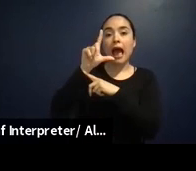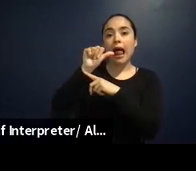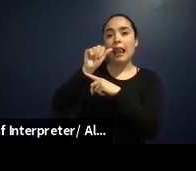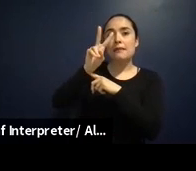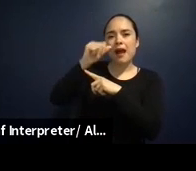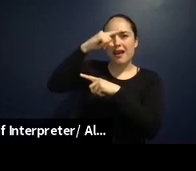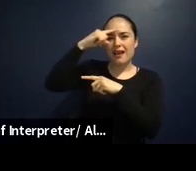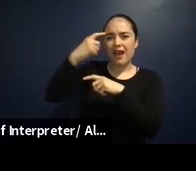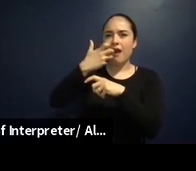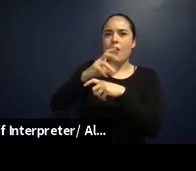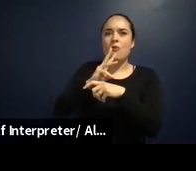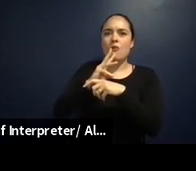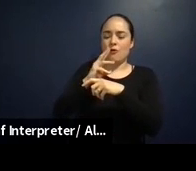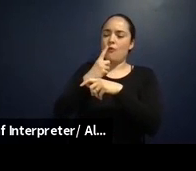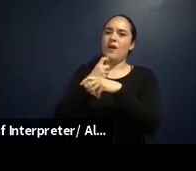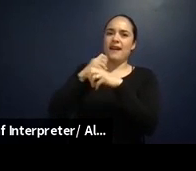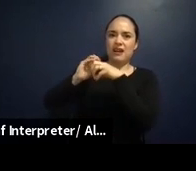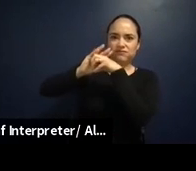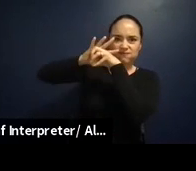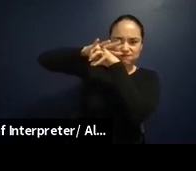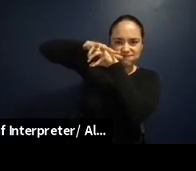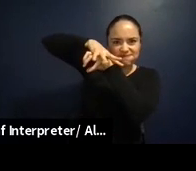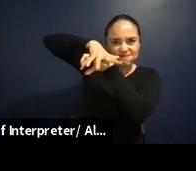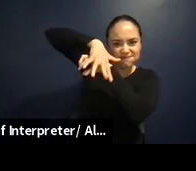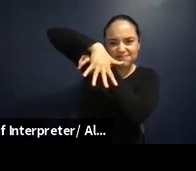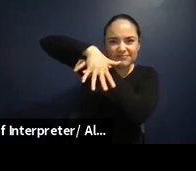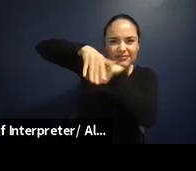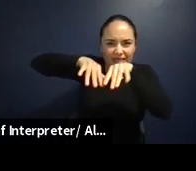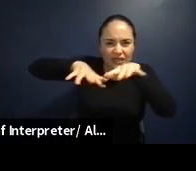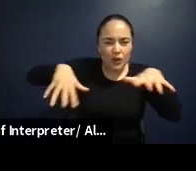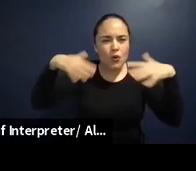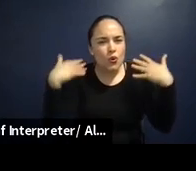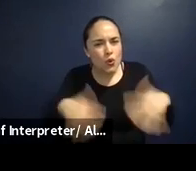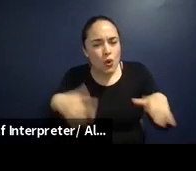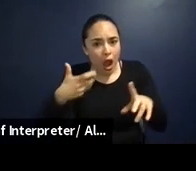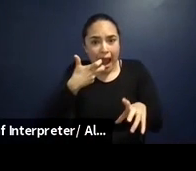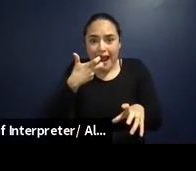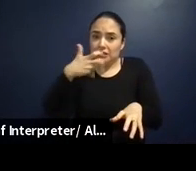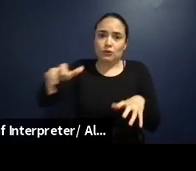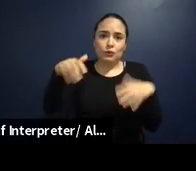there. You have molten rock, really really hot, that is pouring out, and then it cools off eventually